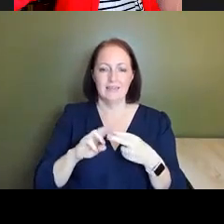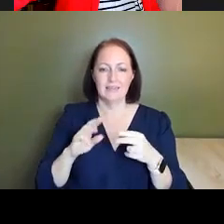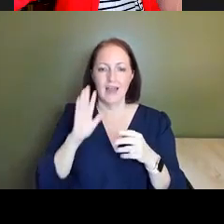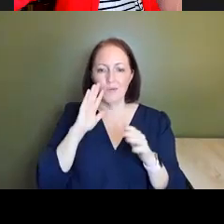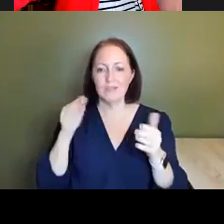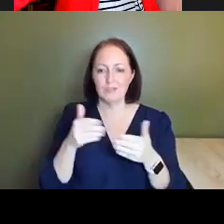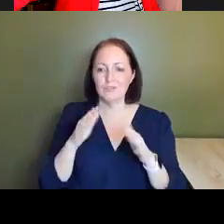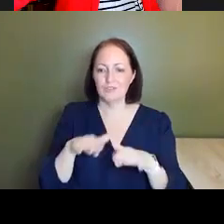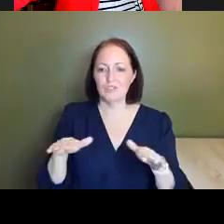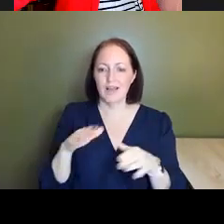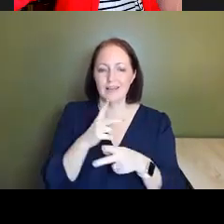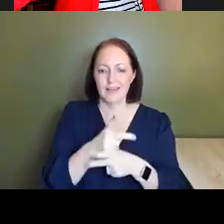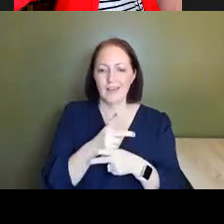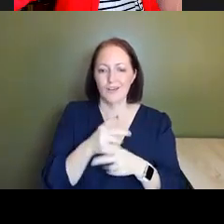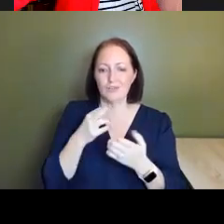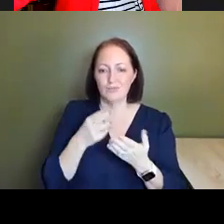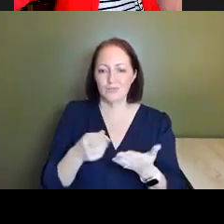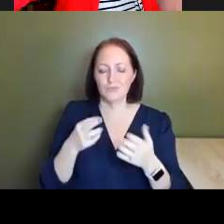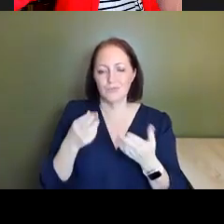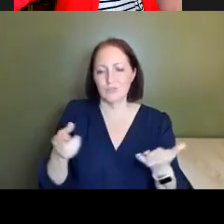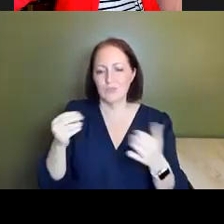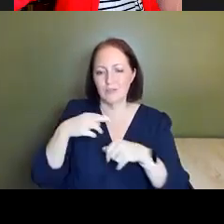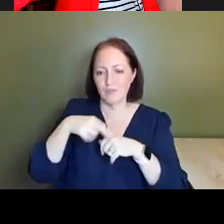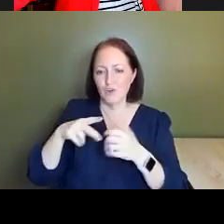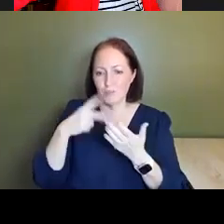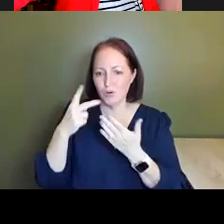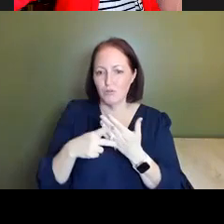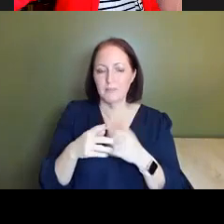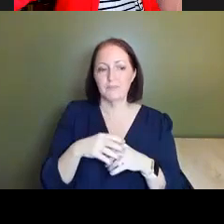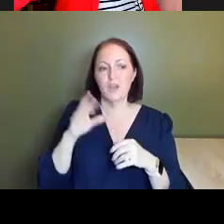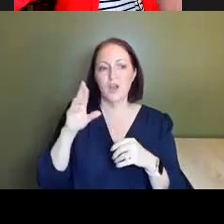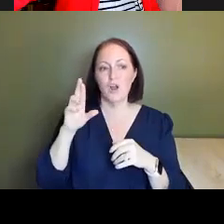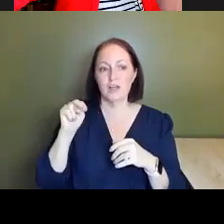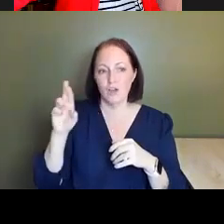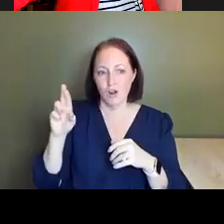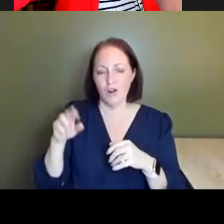Child Care Resource and Referral Programs. So the R&Rs are which we call them for short